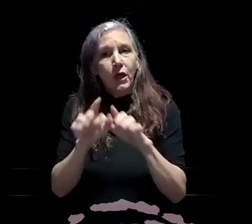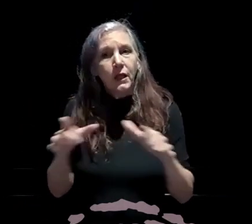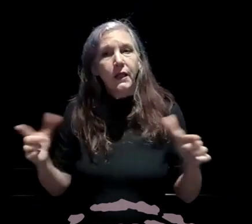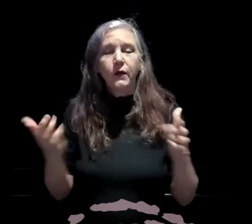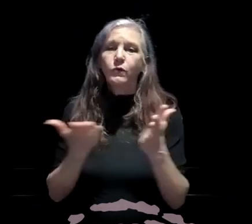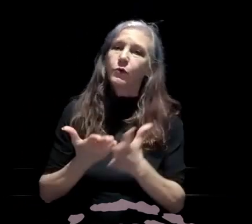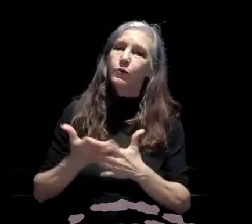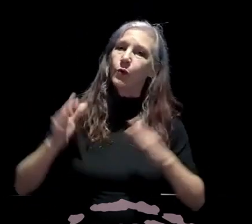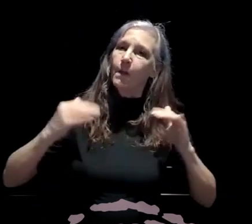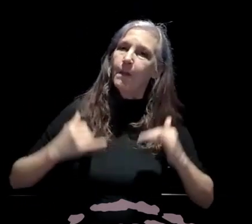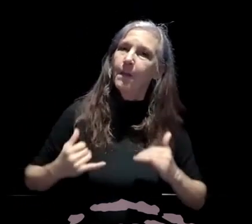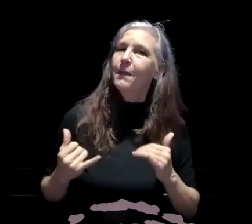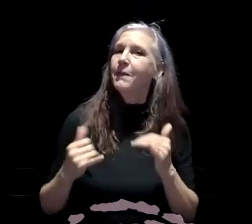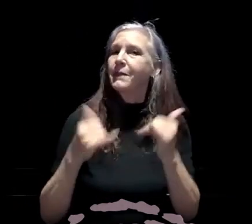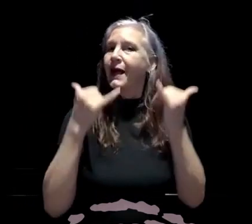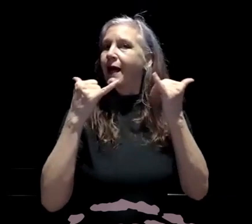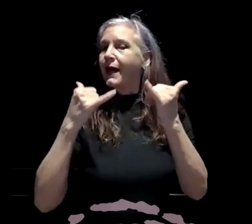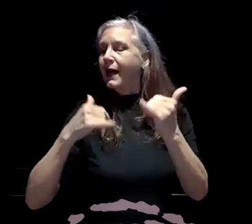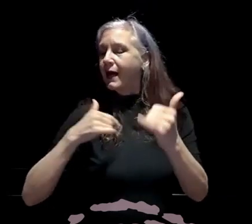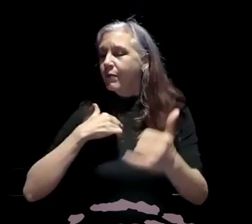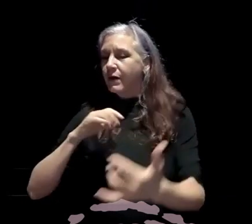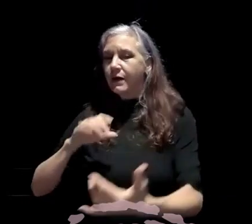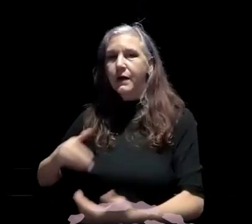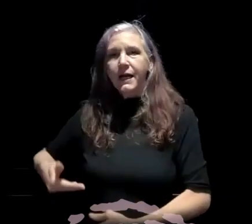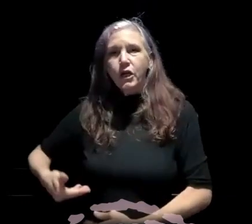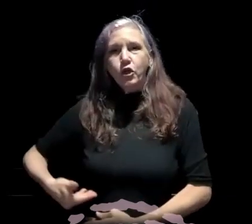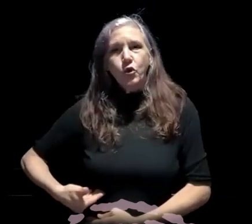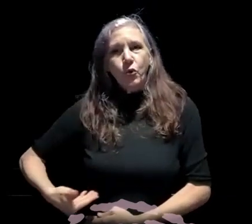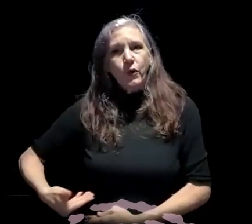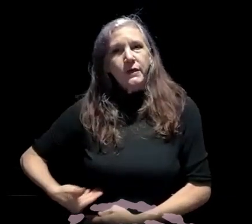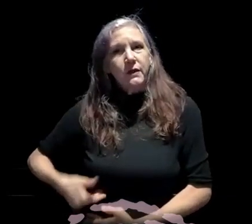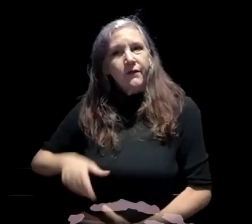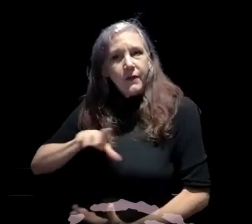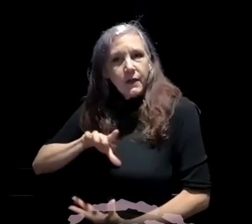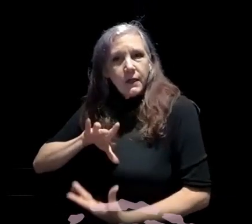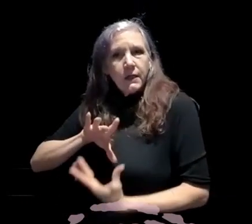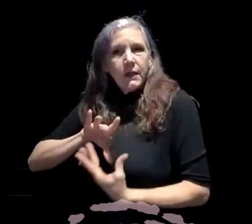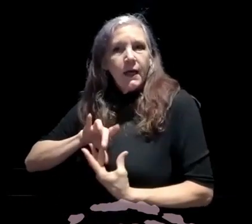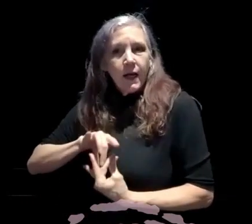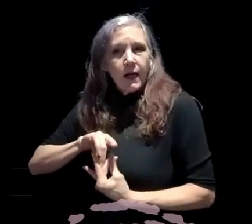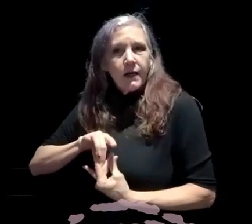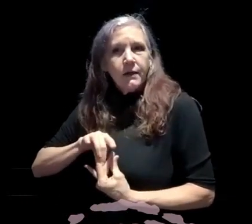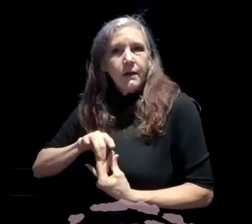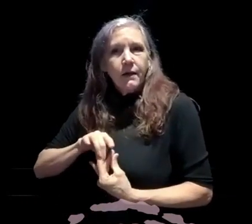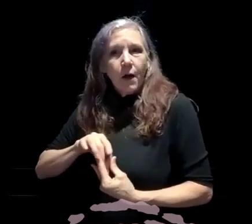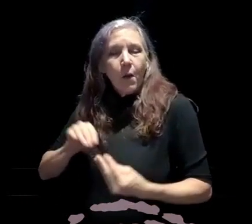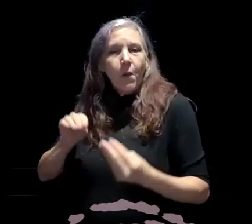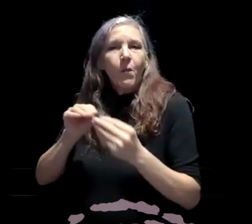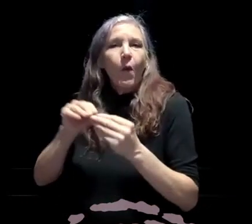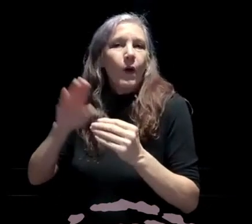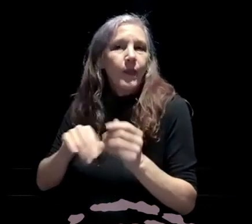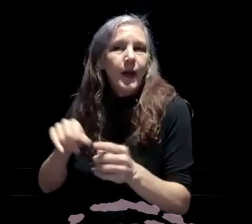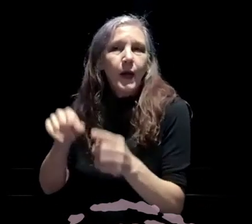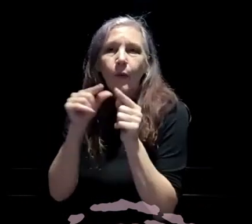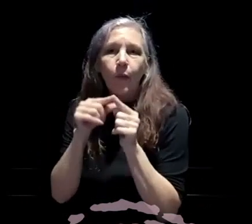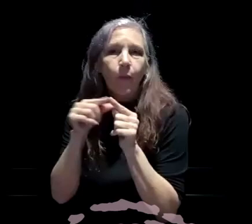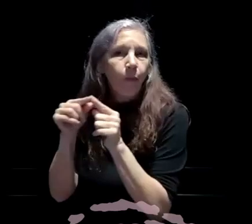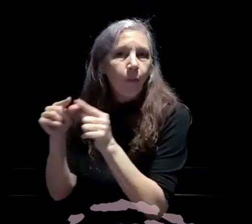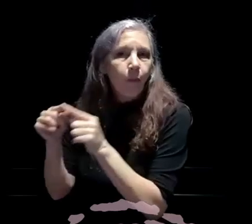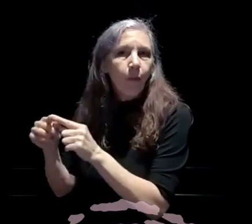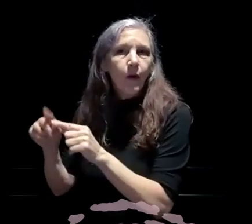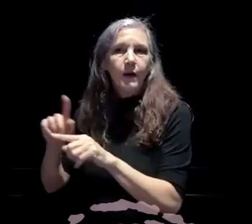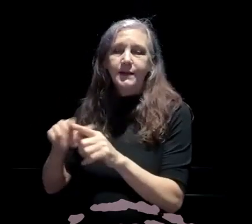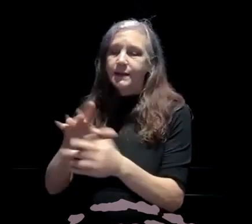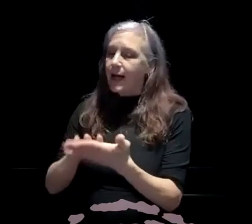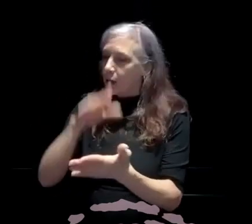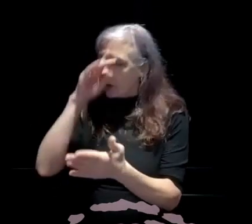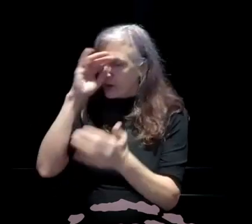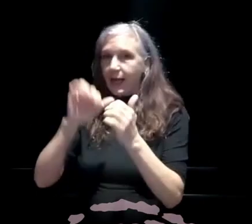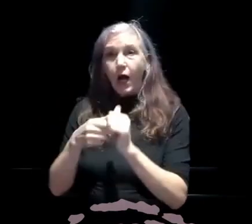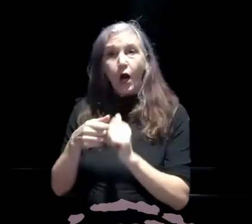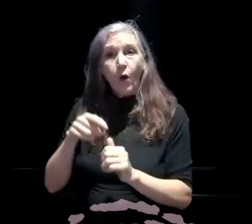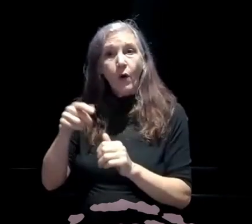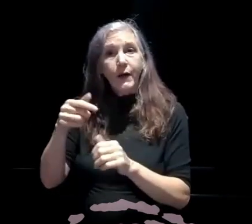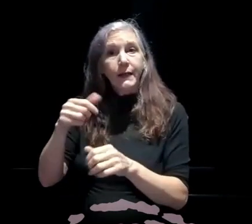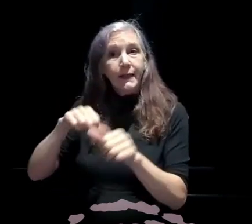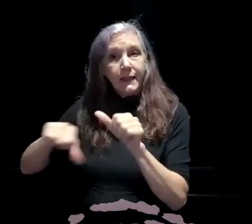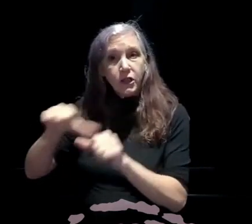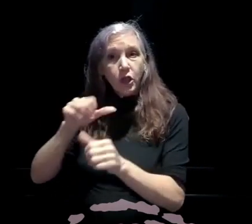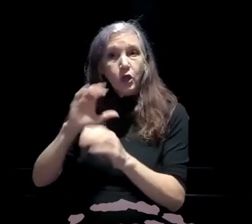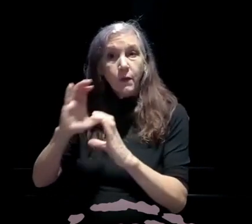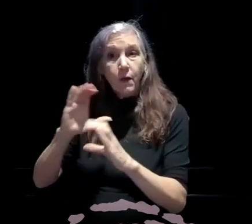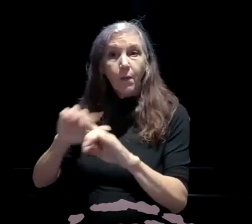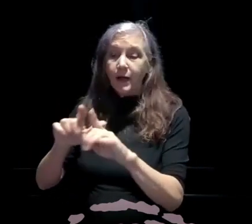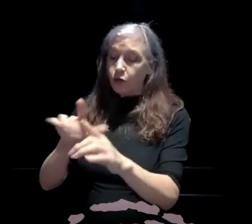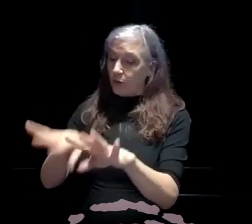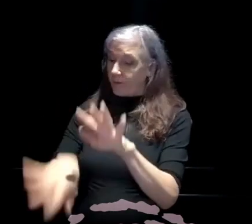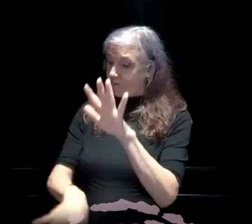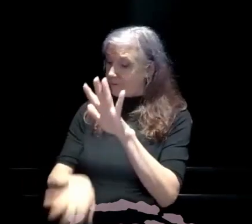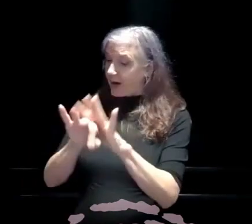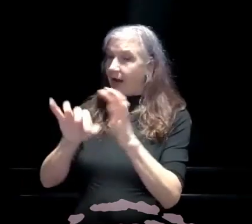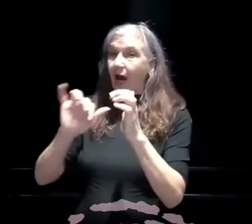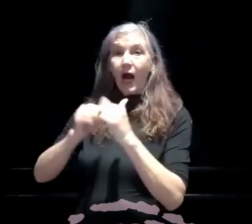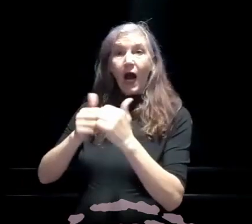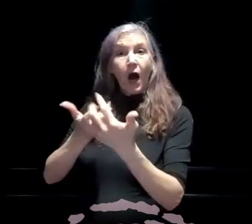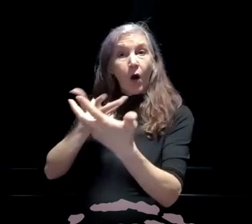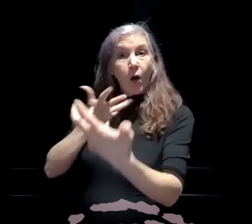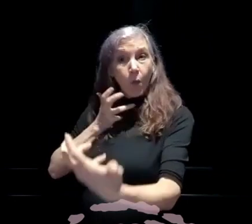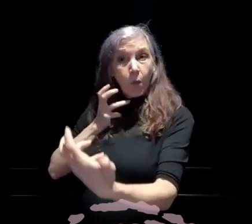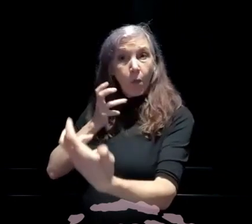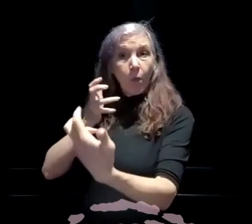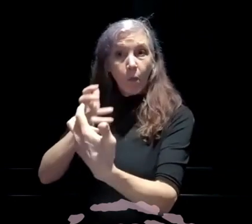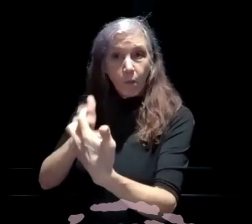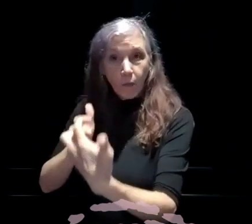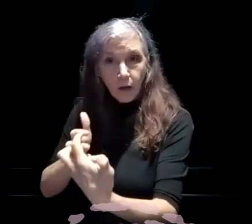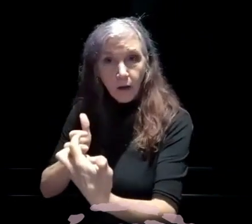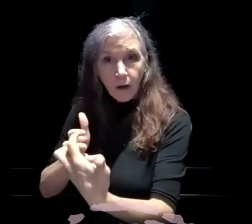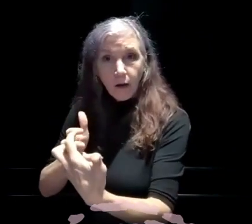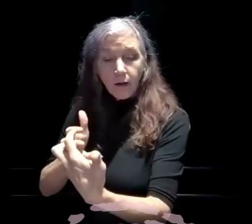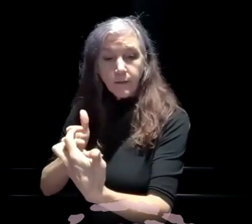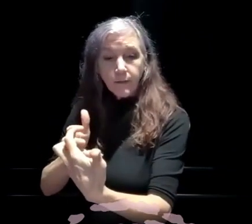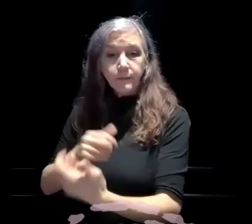Because it's not. It's not about learning how somebody else communicates, but it's about discovering a way that works for both of us.